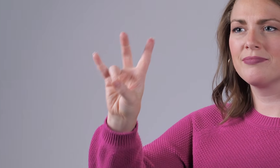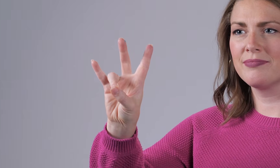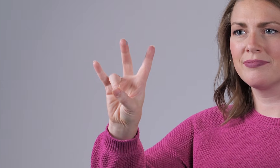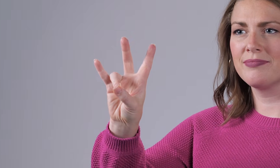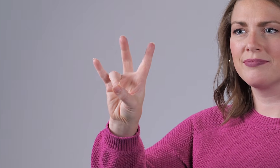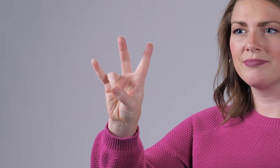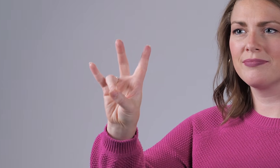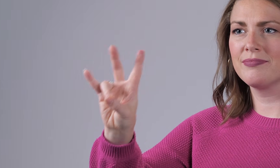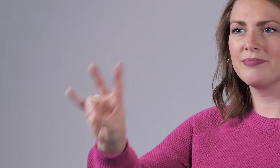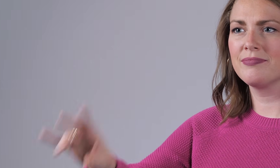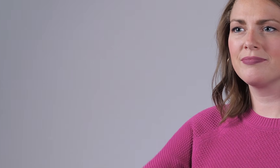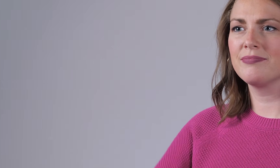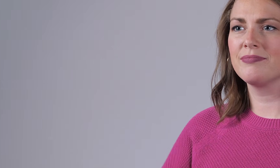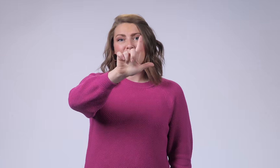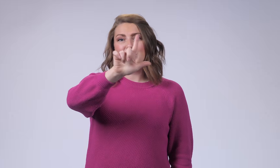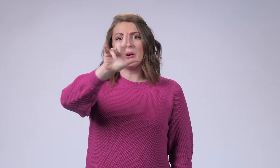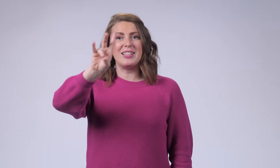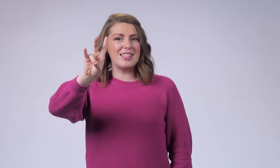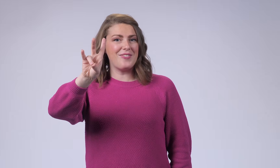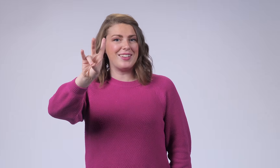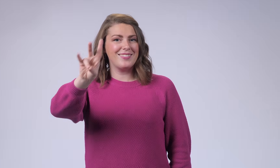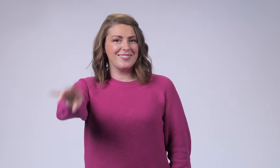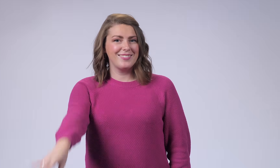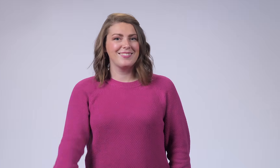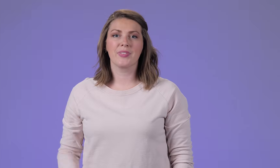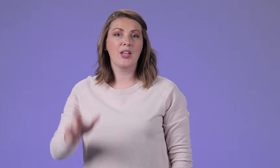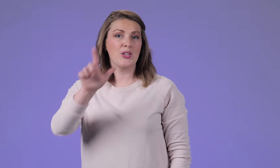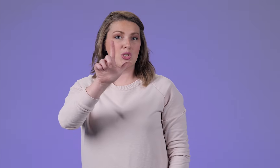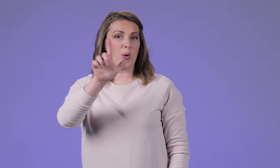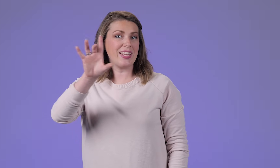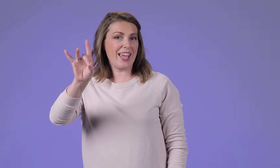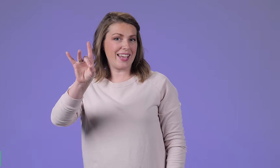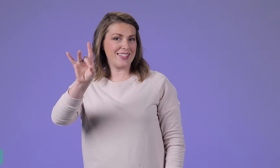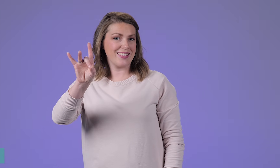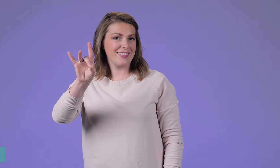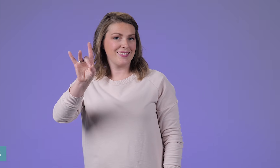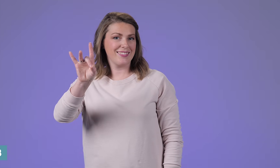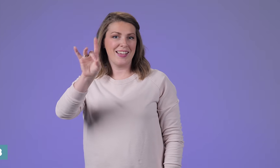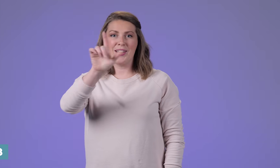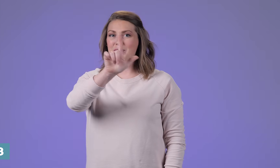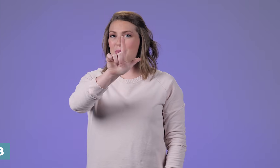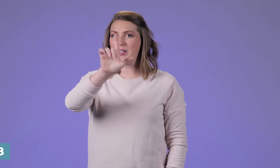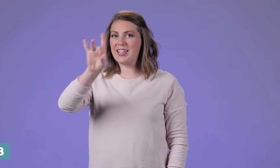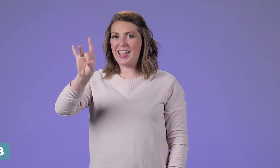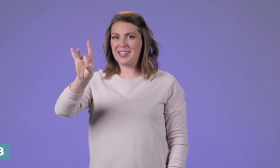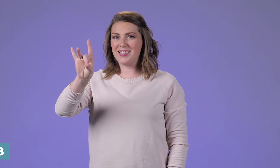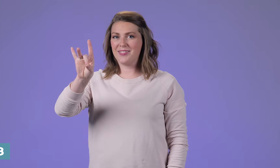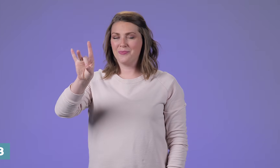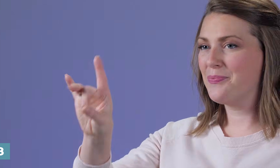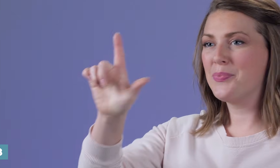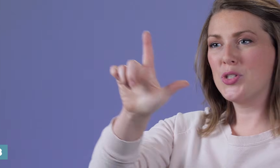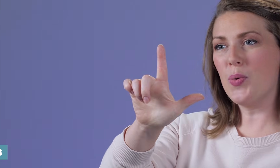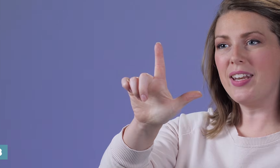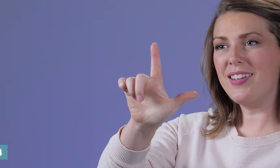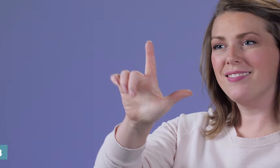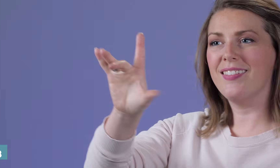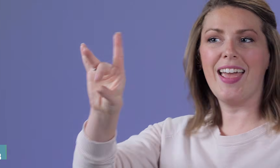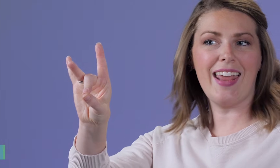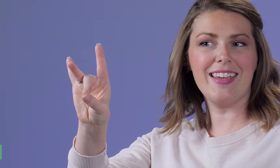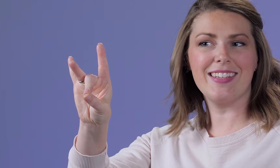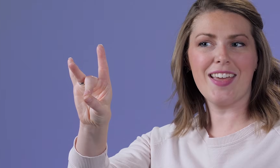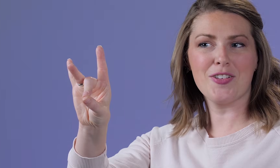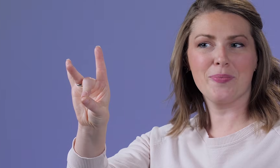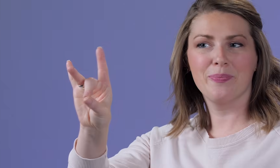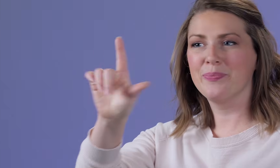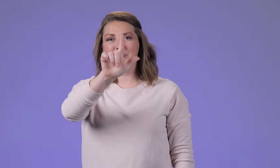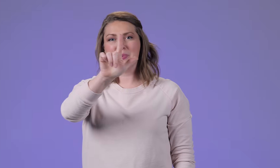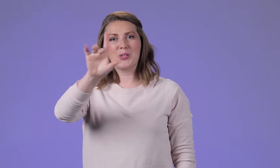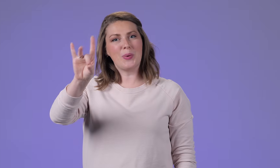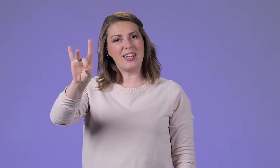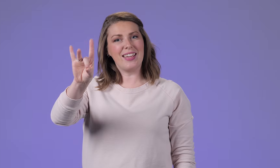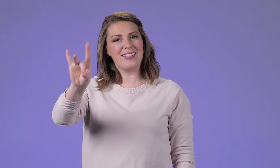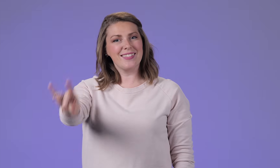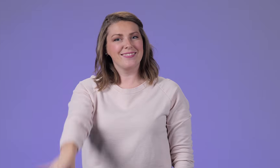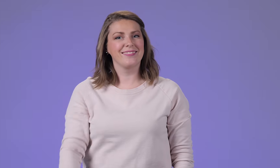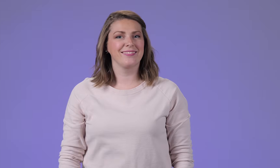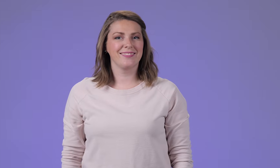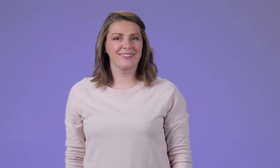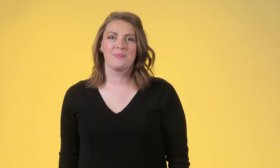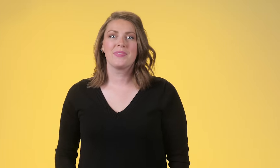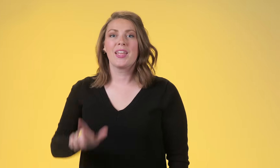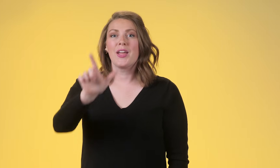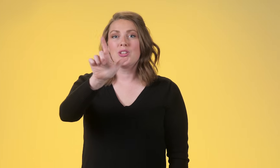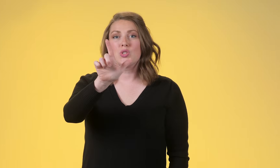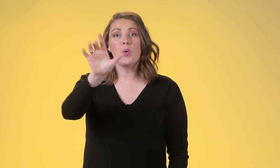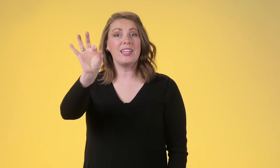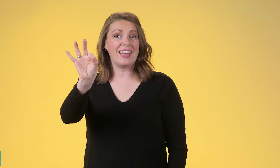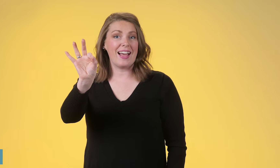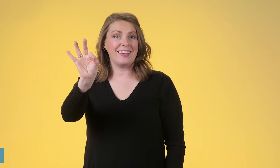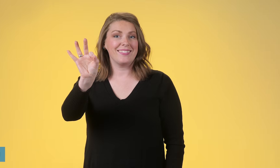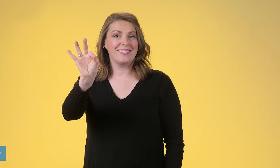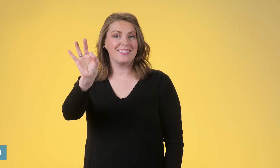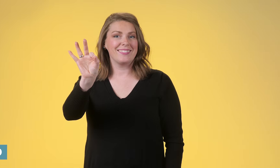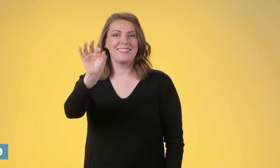the seven together, 27. Twenty-eight, twenty-eight 20 and 8 together, 28. Twenty-nine, twenty-nine